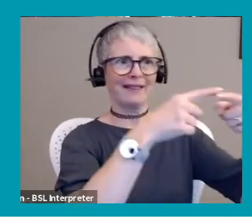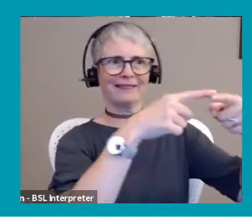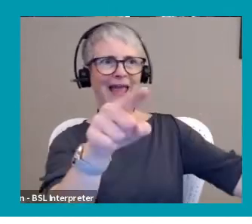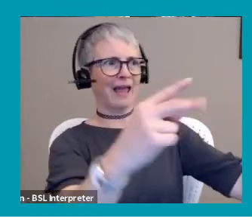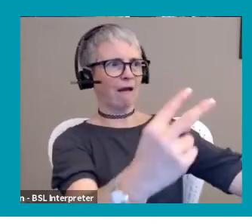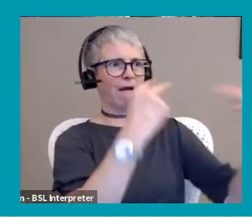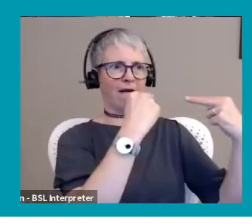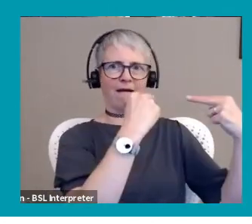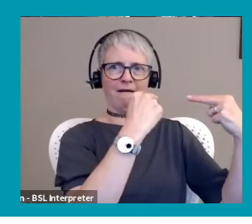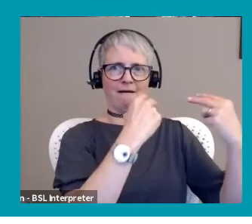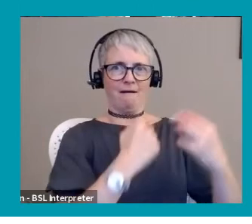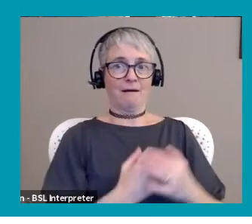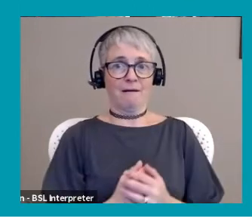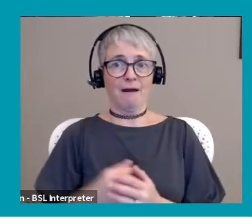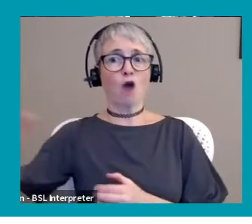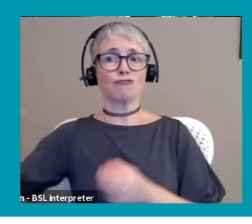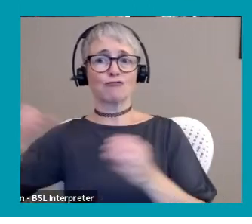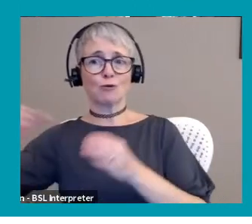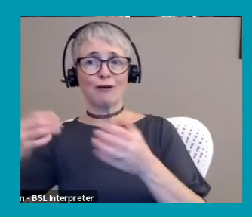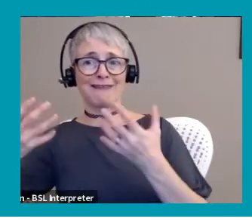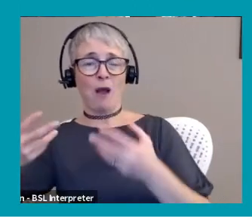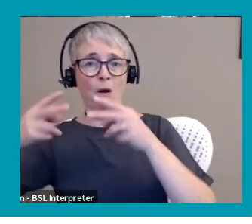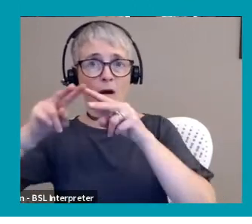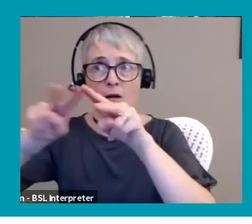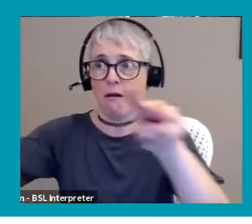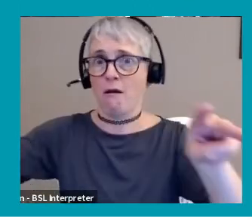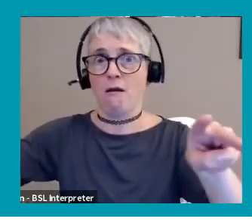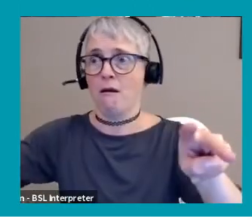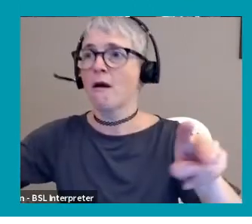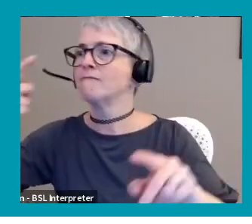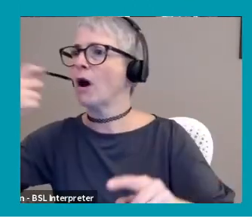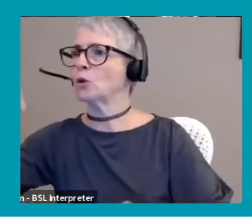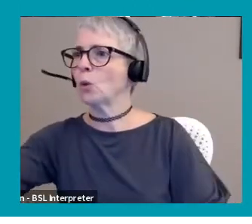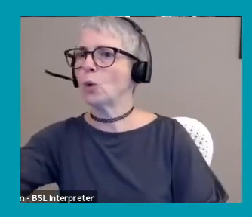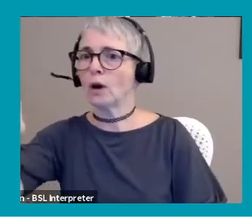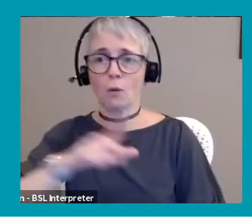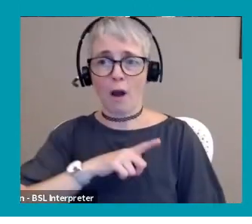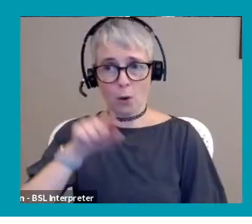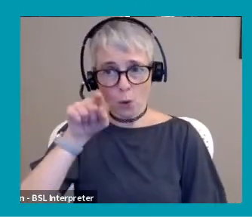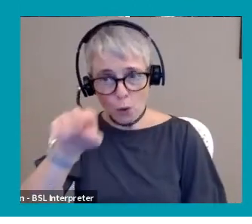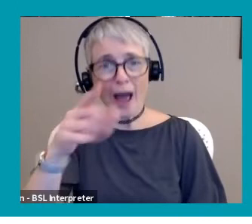It's exactly what the recruiters and employers are now doing because you are on social media or a lot of you maybe.